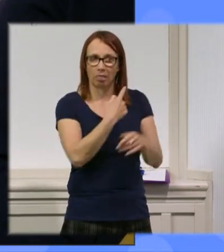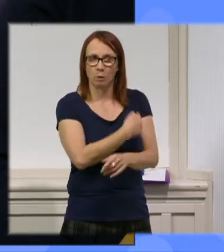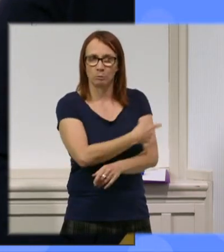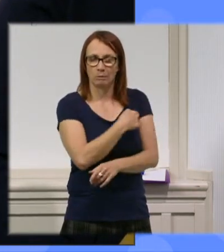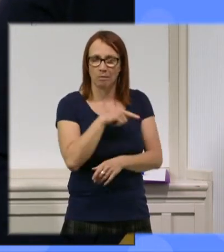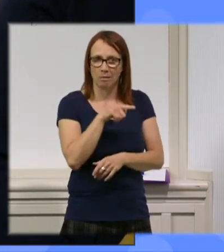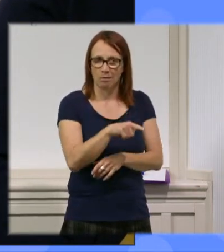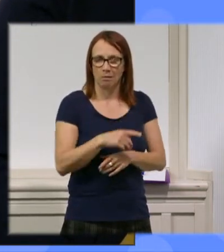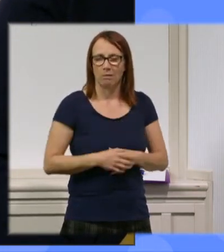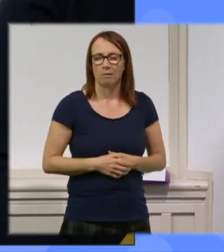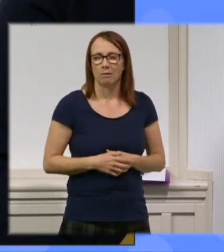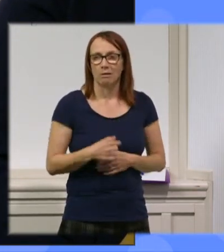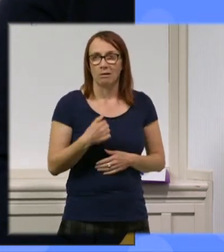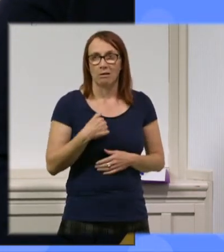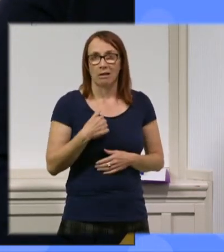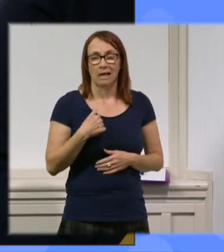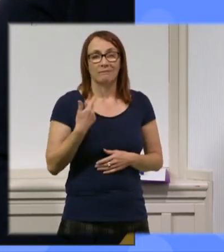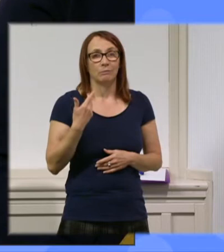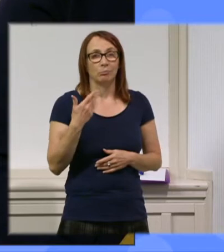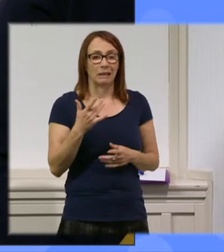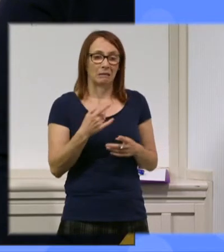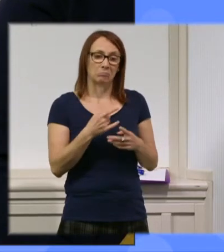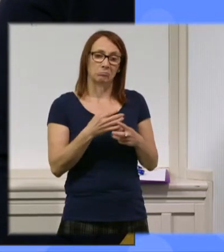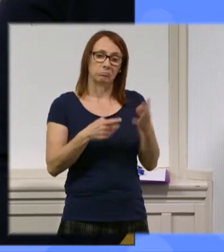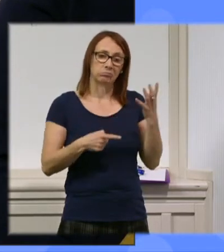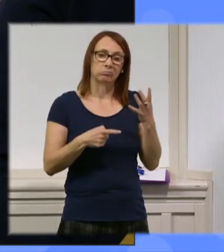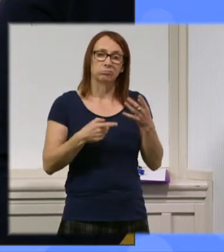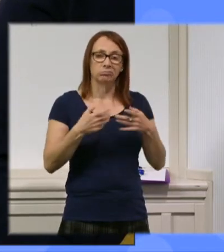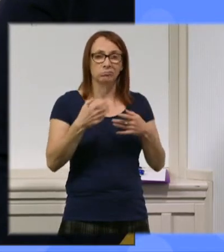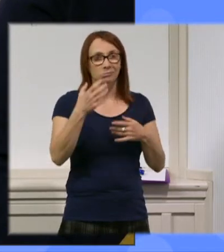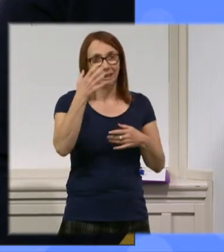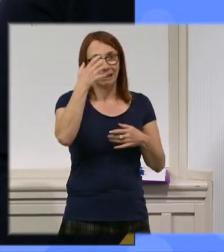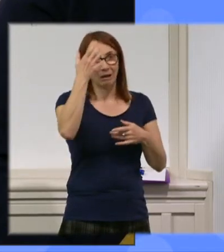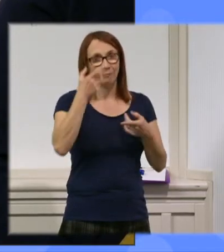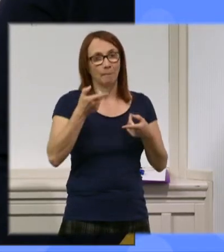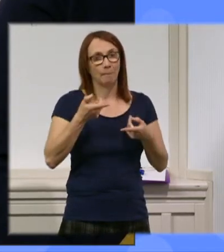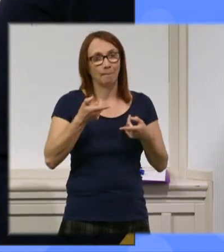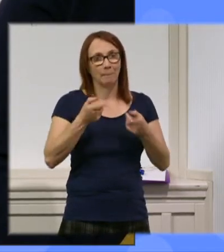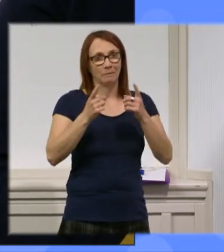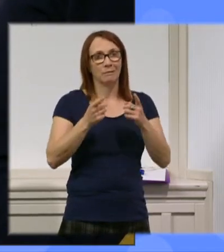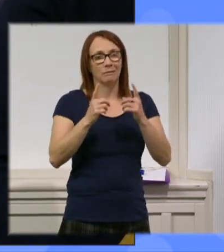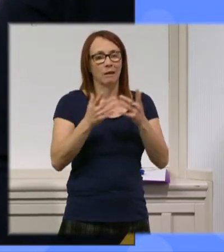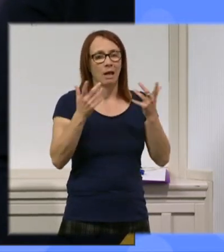I've held a central government positions but I have now been liberated back to